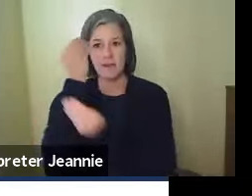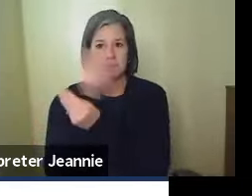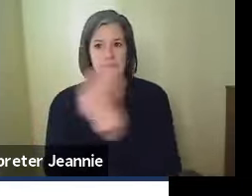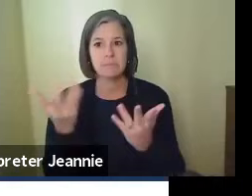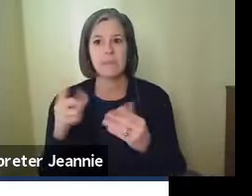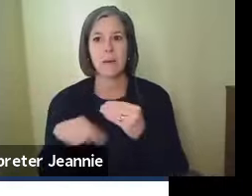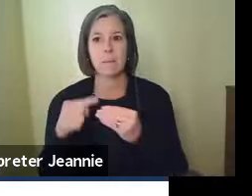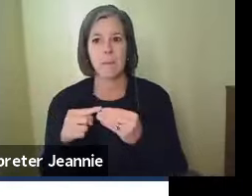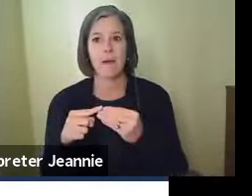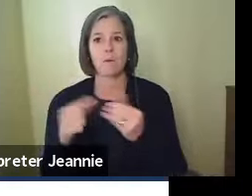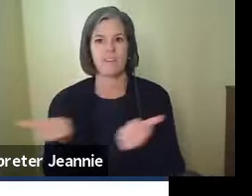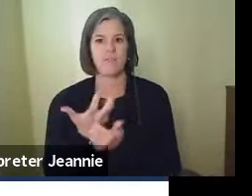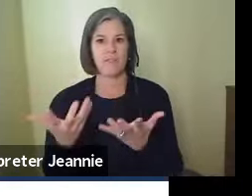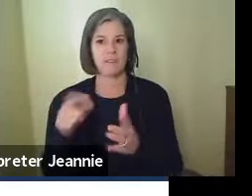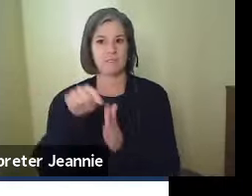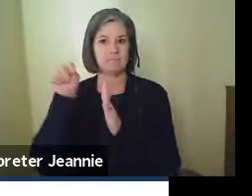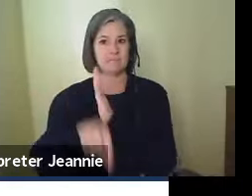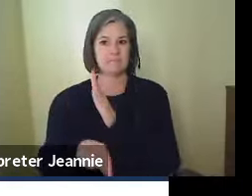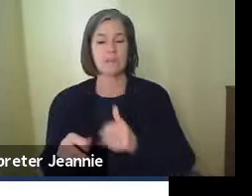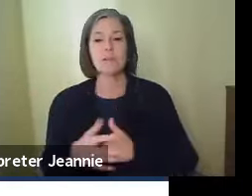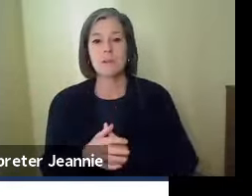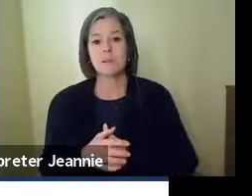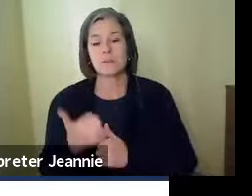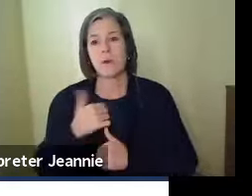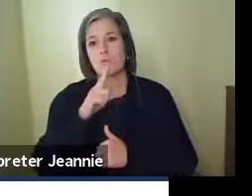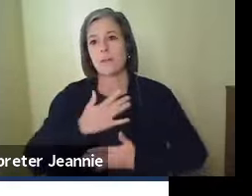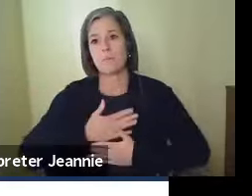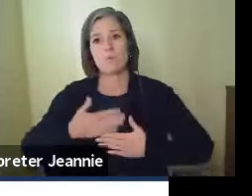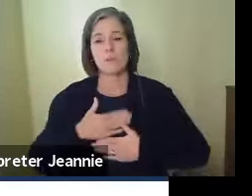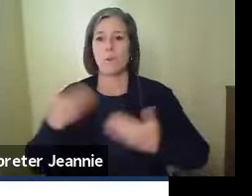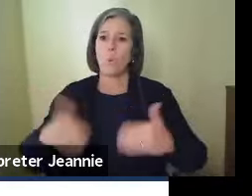So I really appreciate the tremendous partnership that DIDD has had